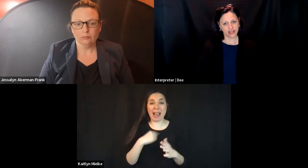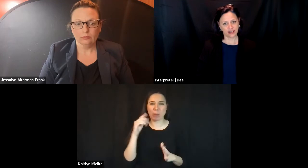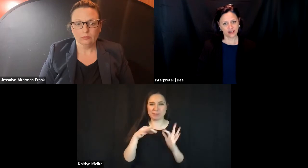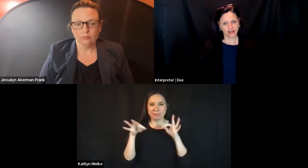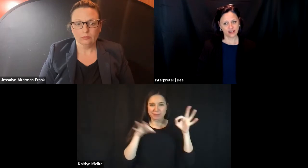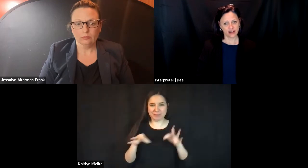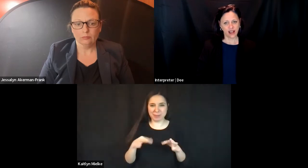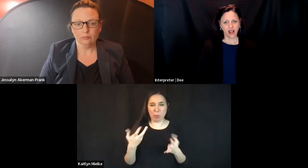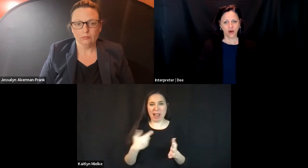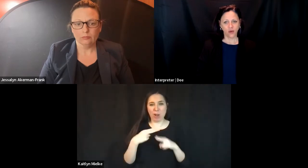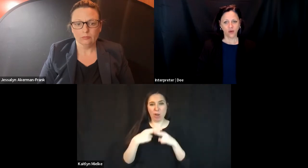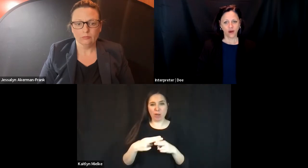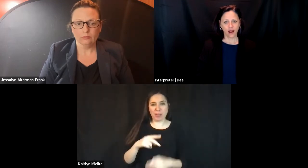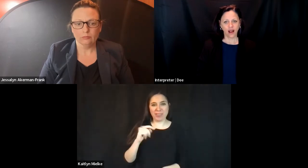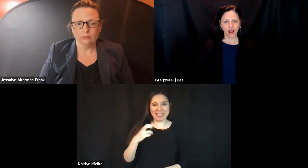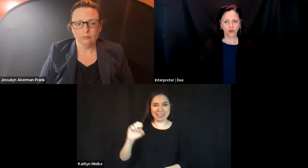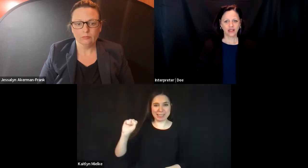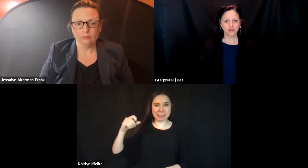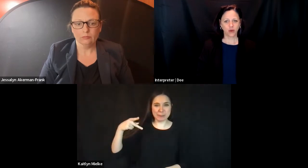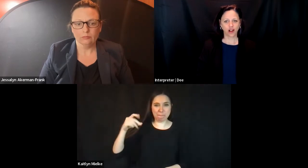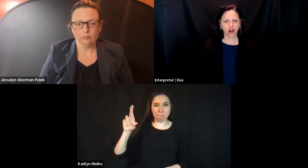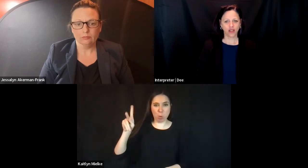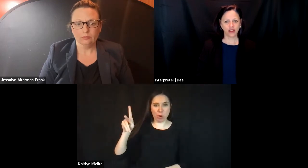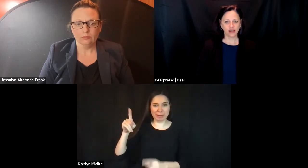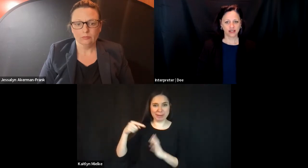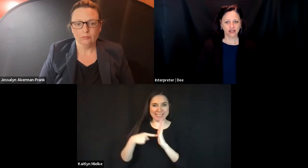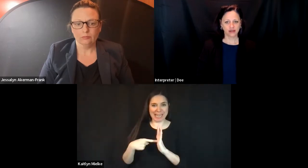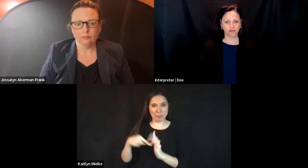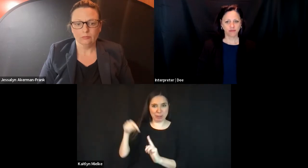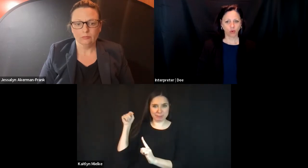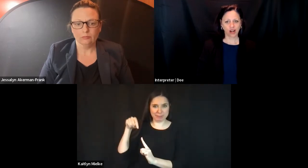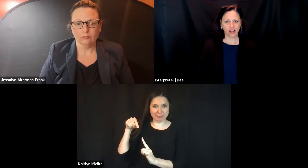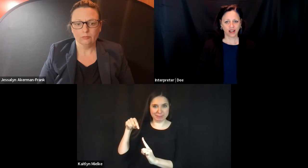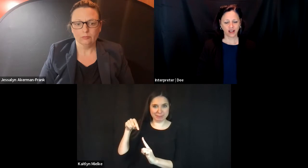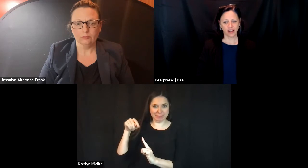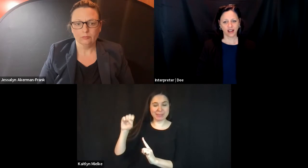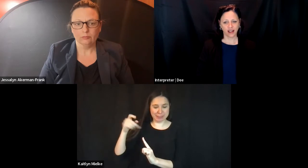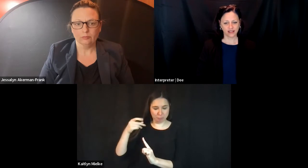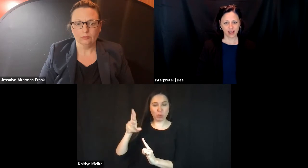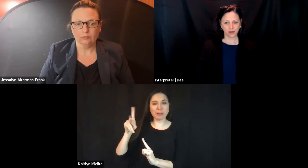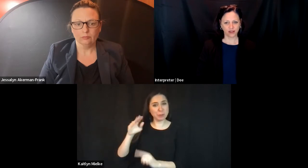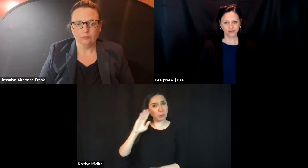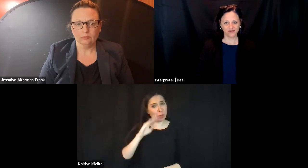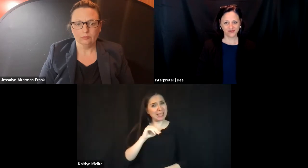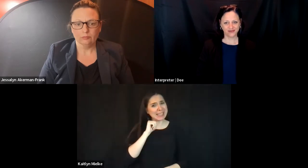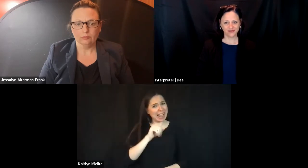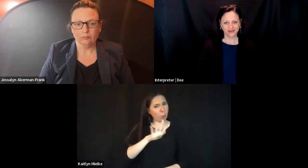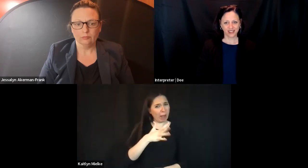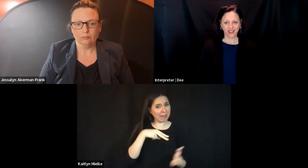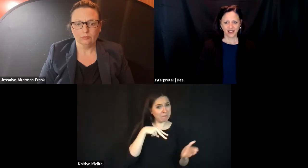Kaitlyn: This is Kaitlyn. I would keep it short.